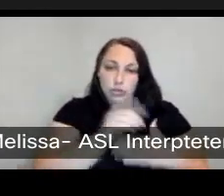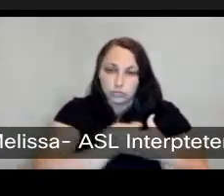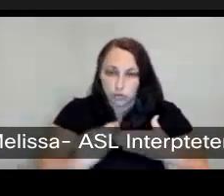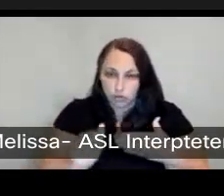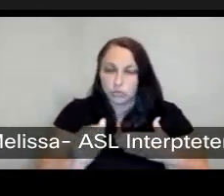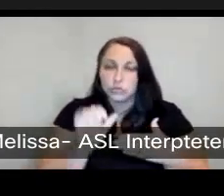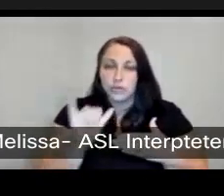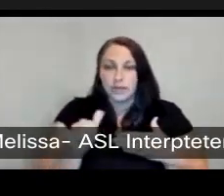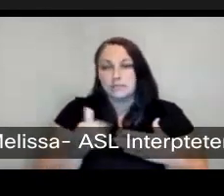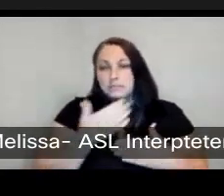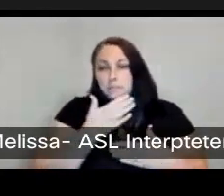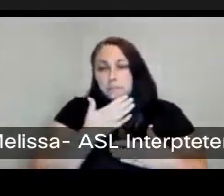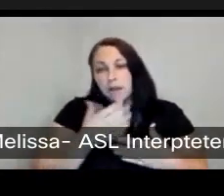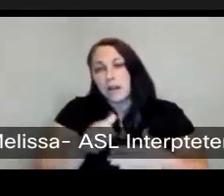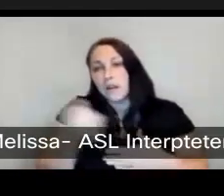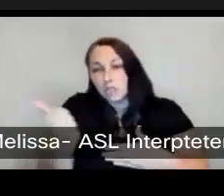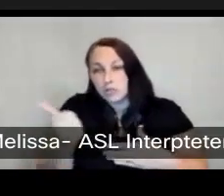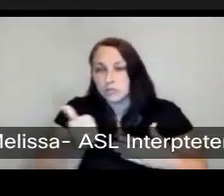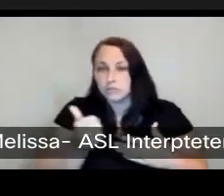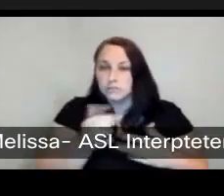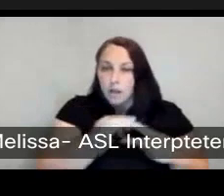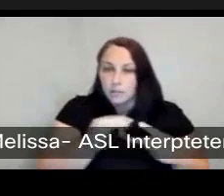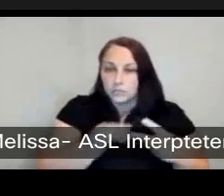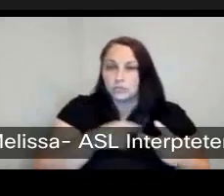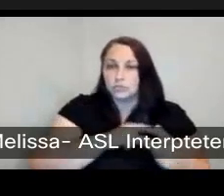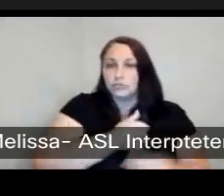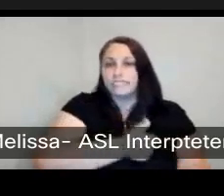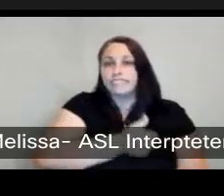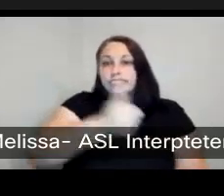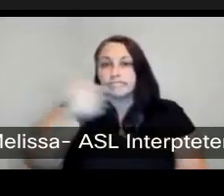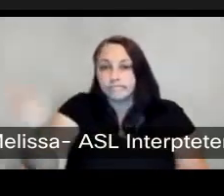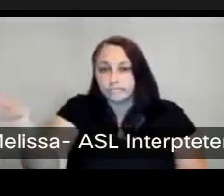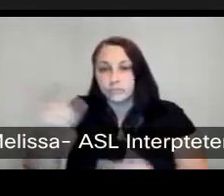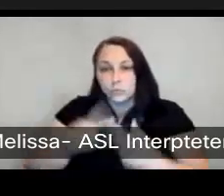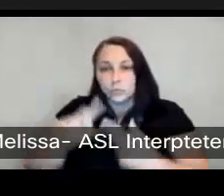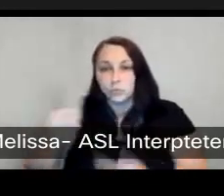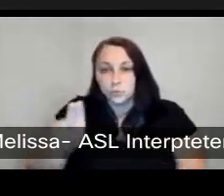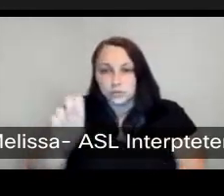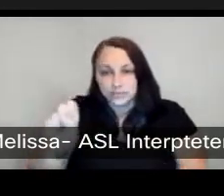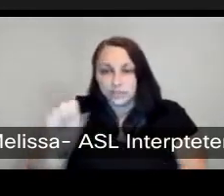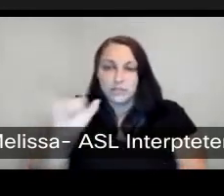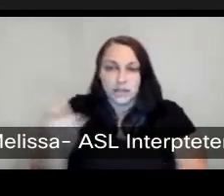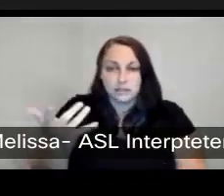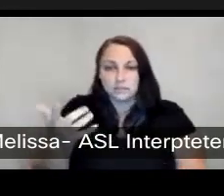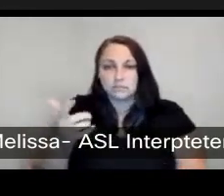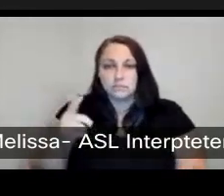getting across Anacostia to Union Station um that's a low fare option compared to Metro Rail